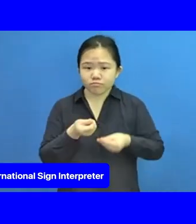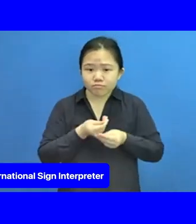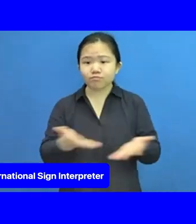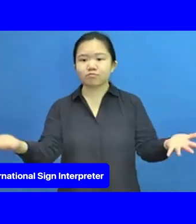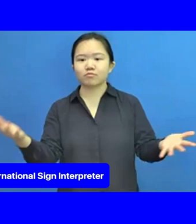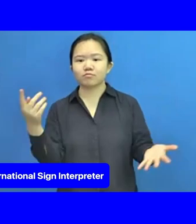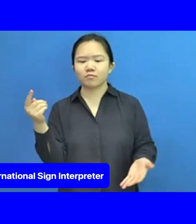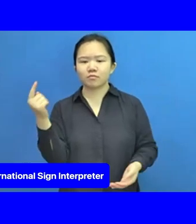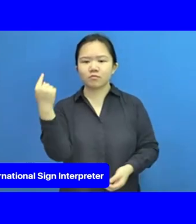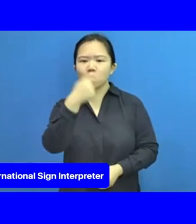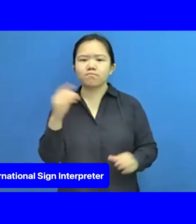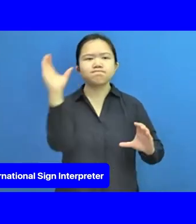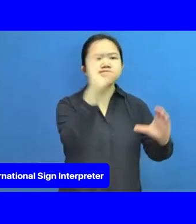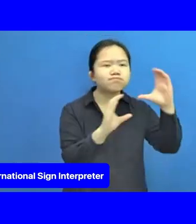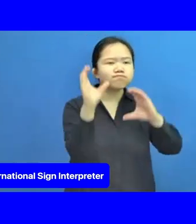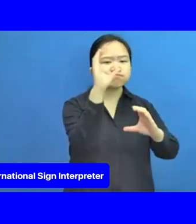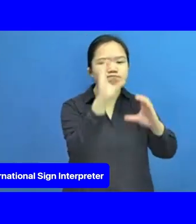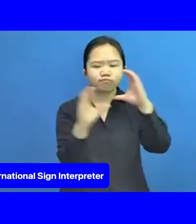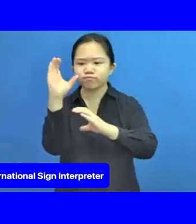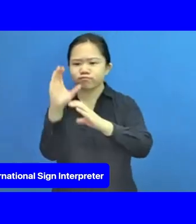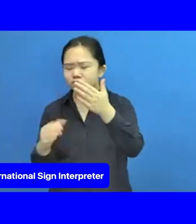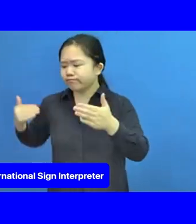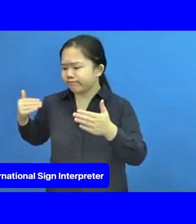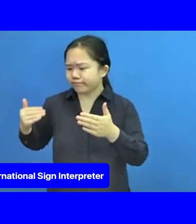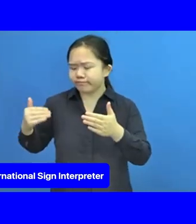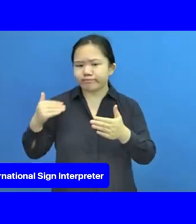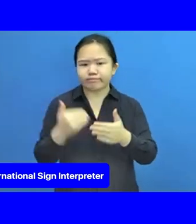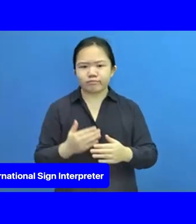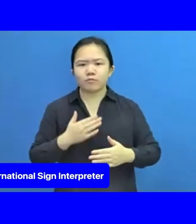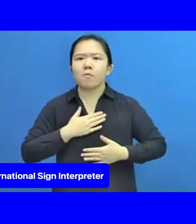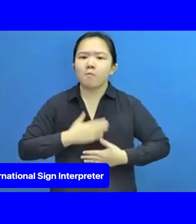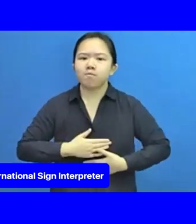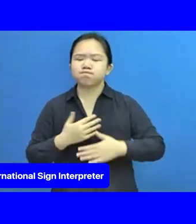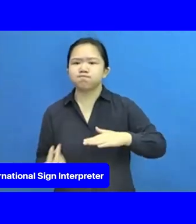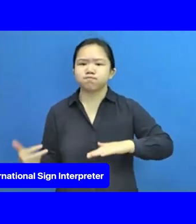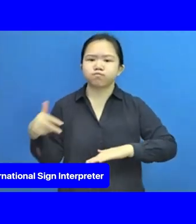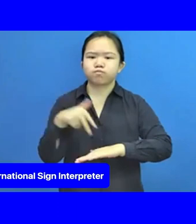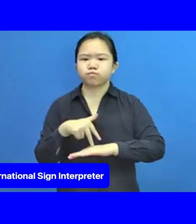and knowhow that we have on mobility questions. If you have anything, just meet us